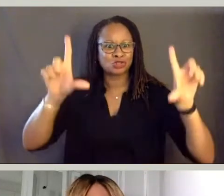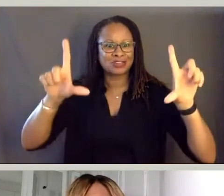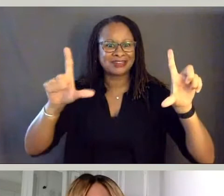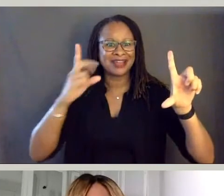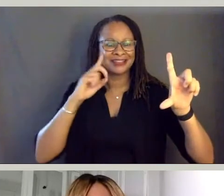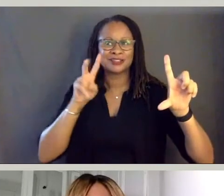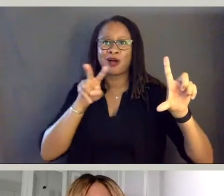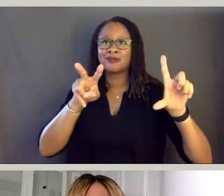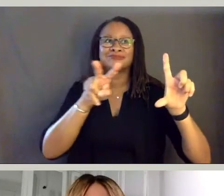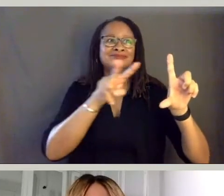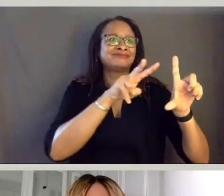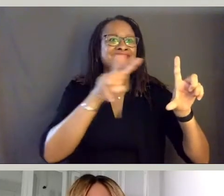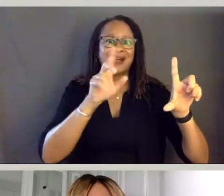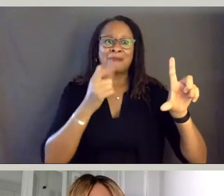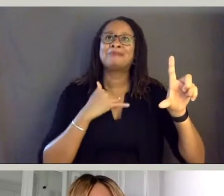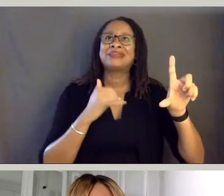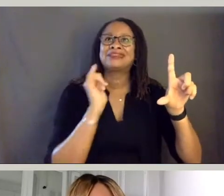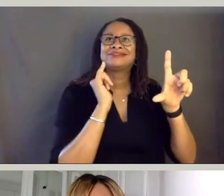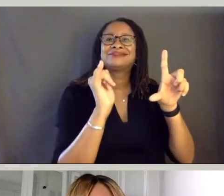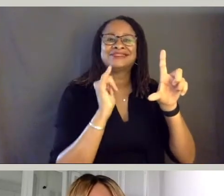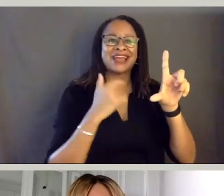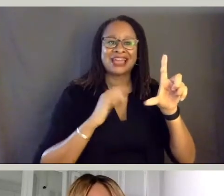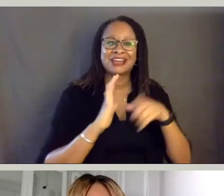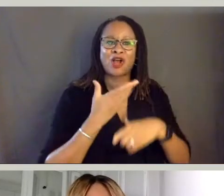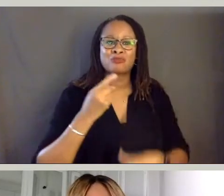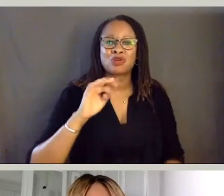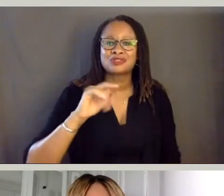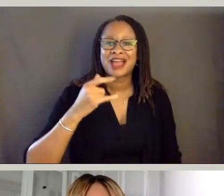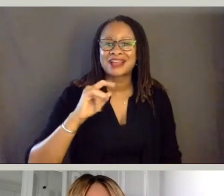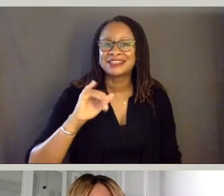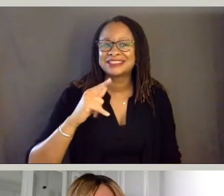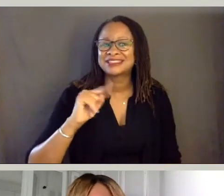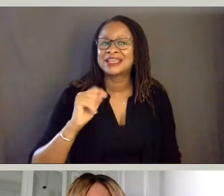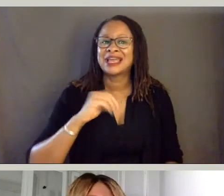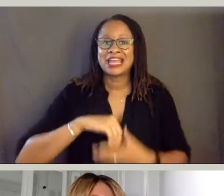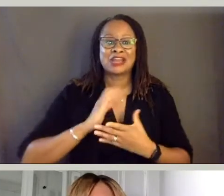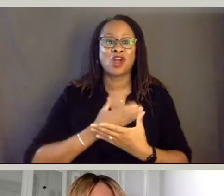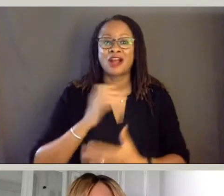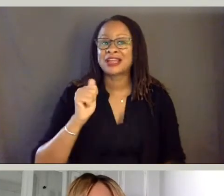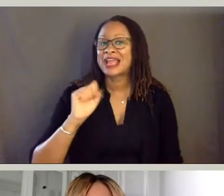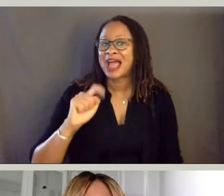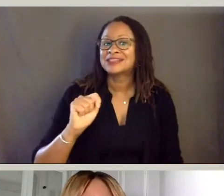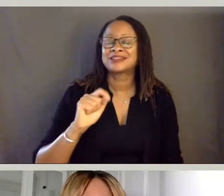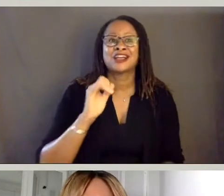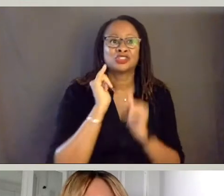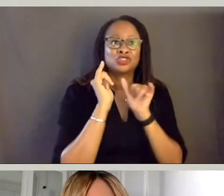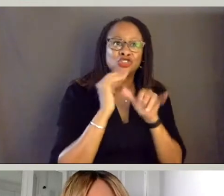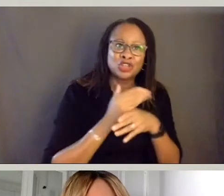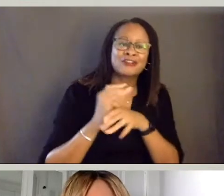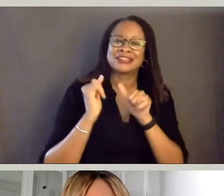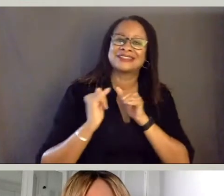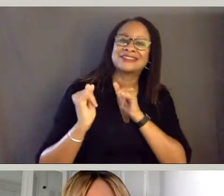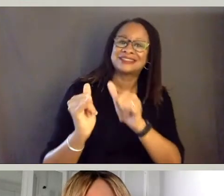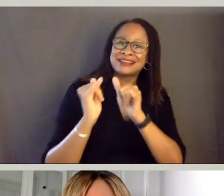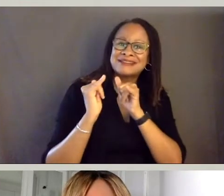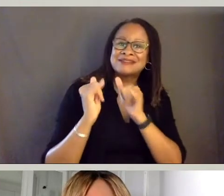in our protagonists, in our cast telling their own stories. So, that's my take on it,